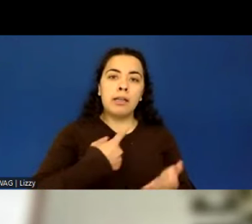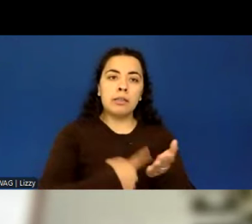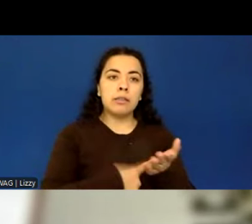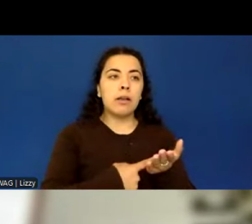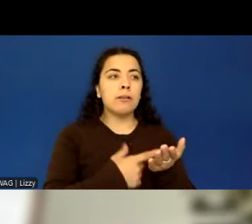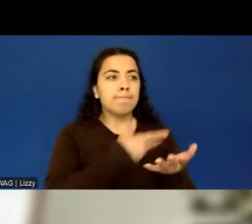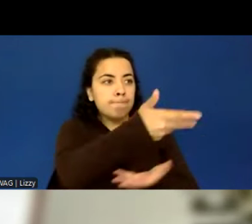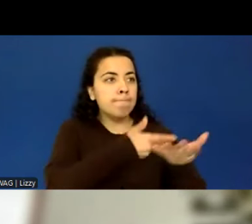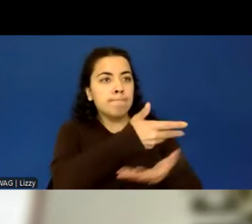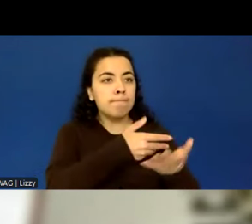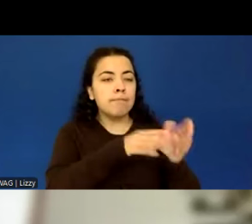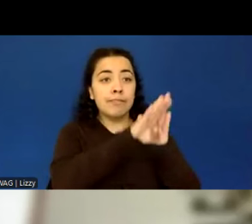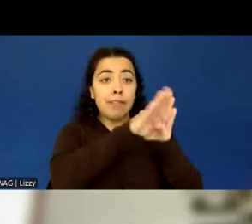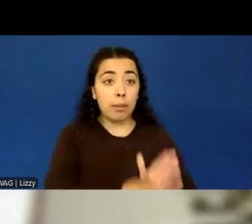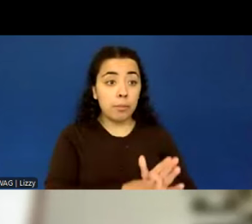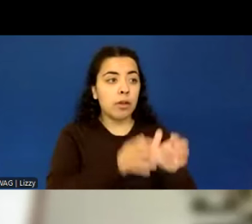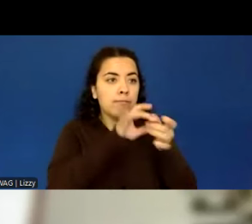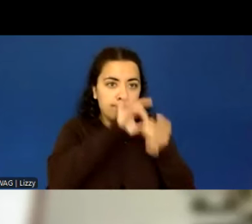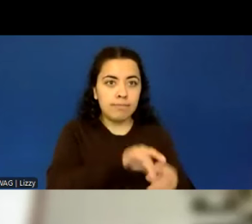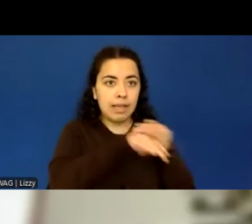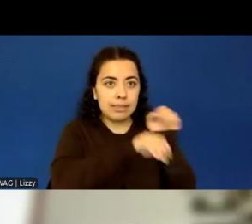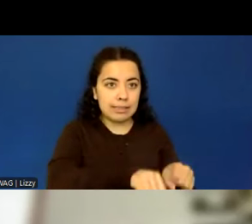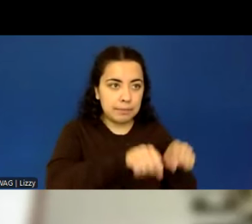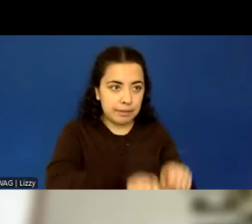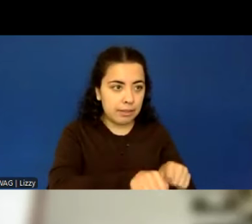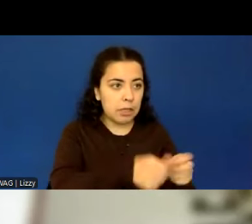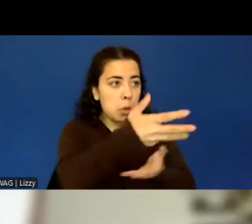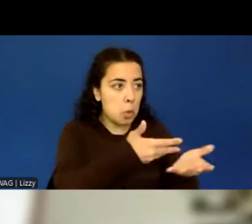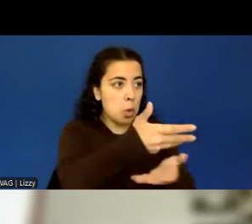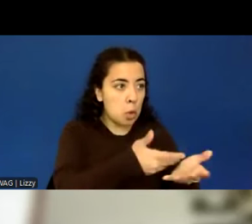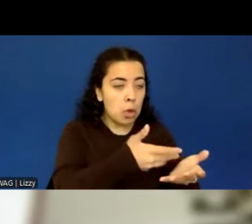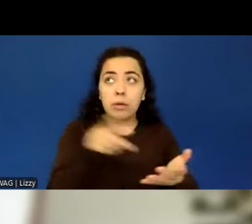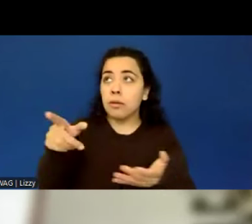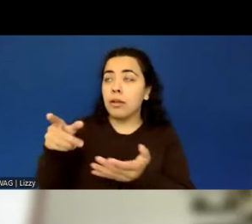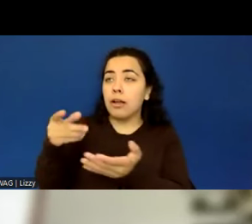is completely different than the way you should talk about accessibility to a stakeholder.